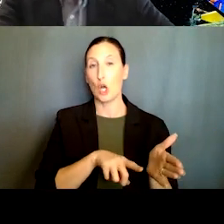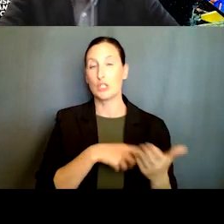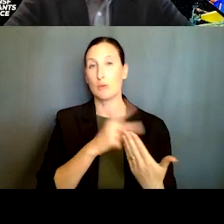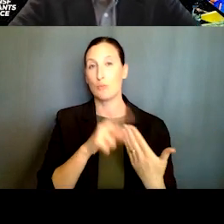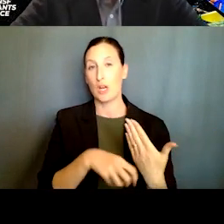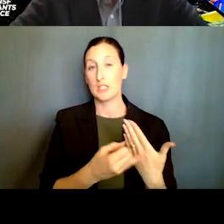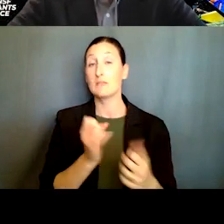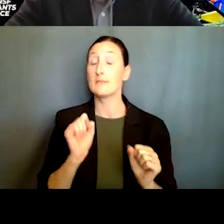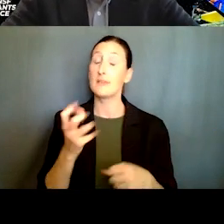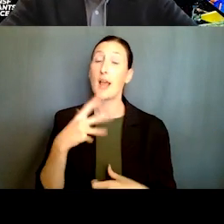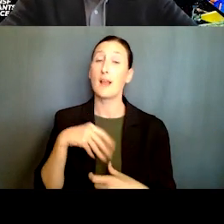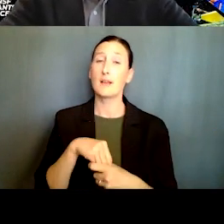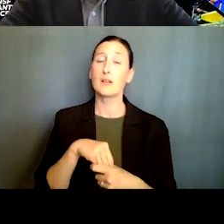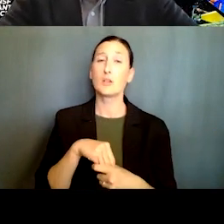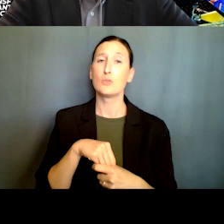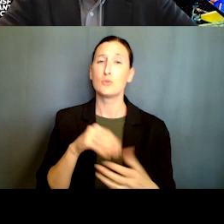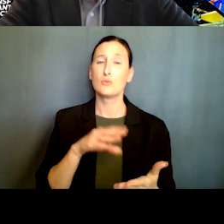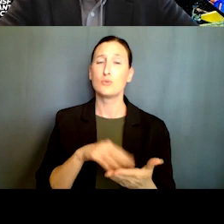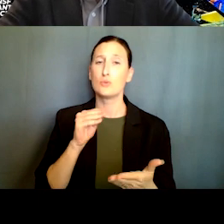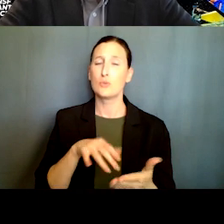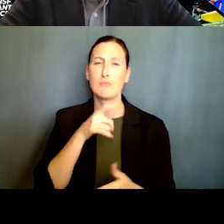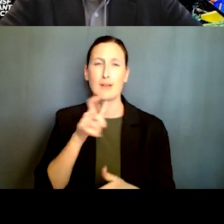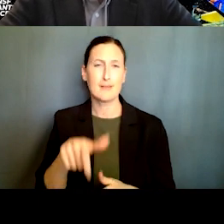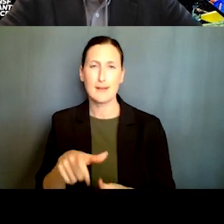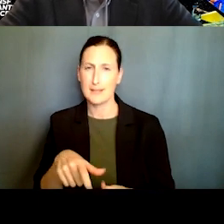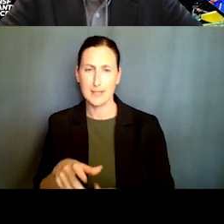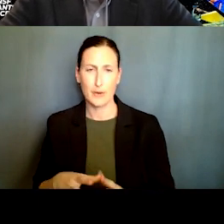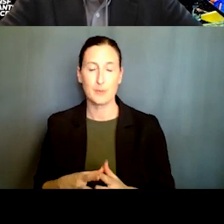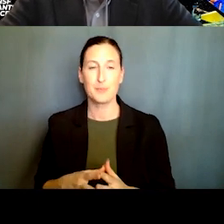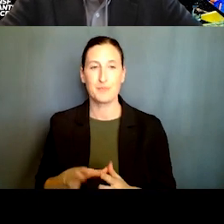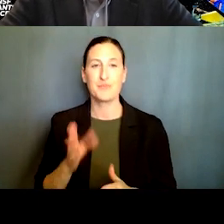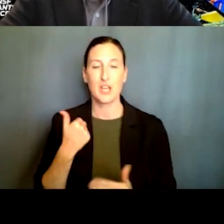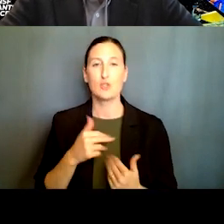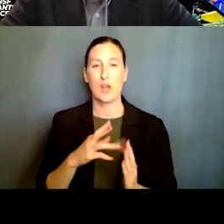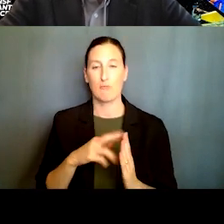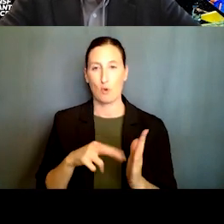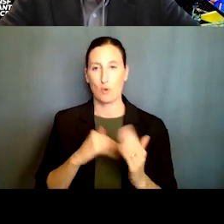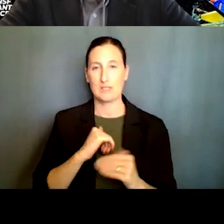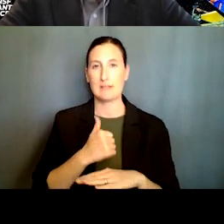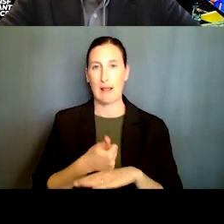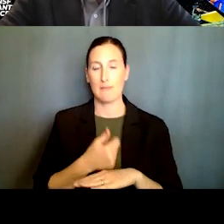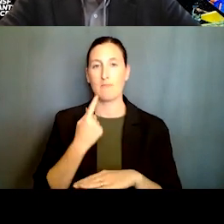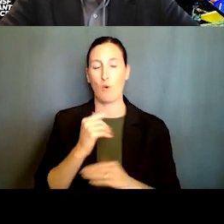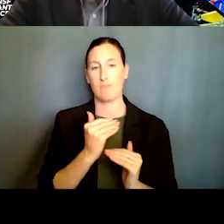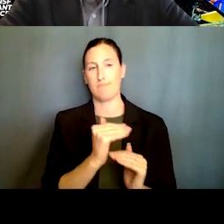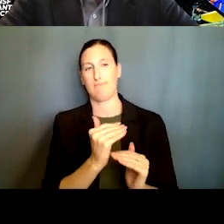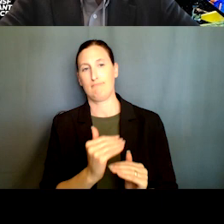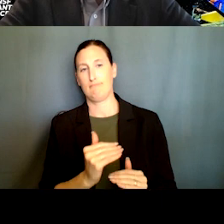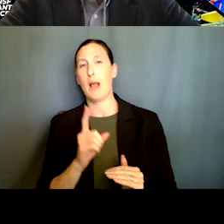but it's not necessary but there are constraints on the institutions that are eligible to apply. They have to be